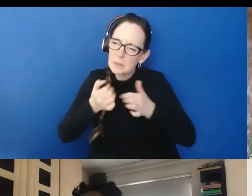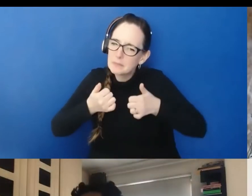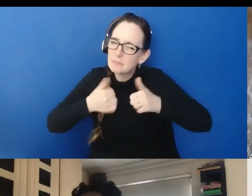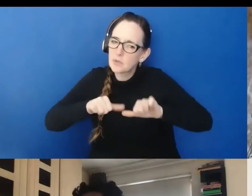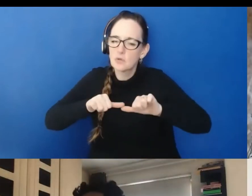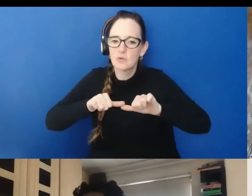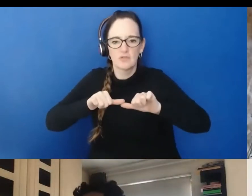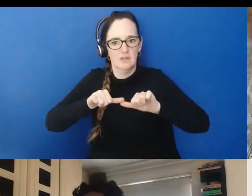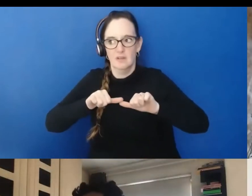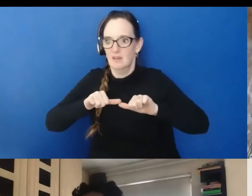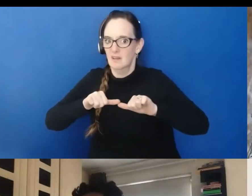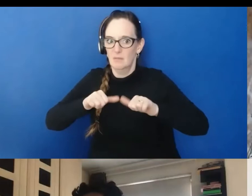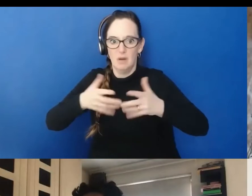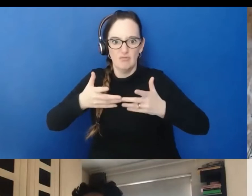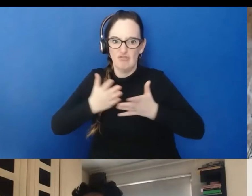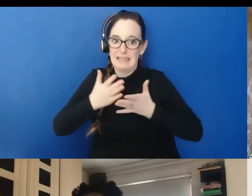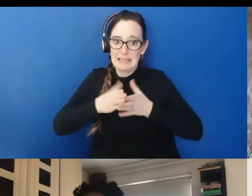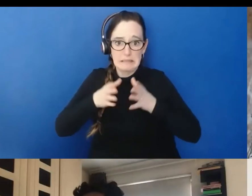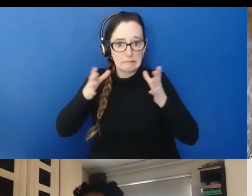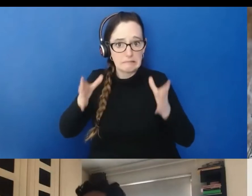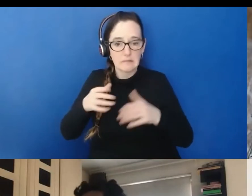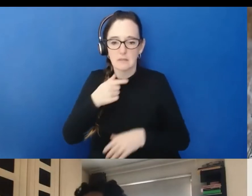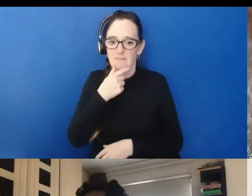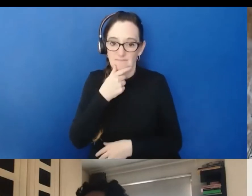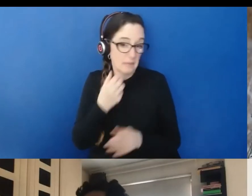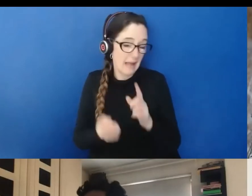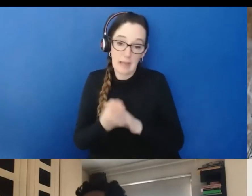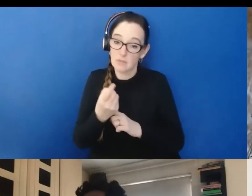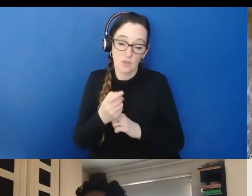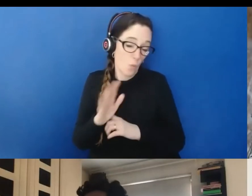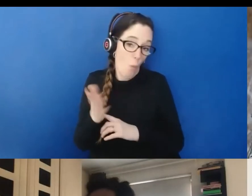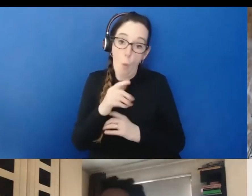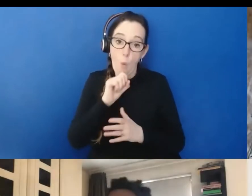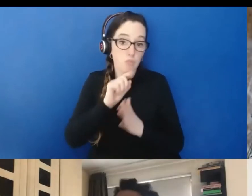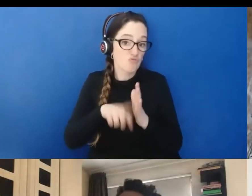I think it's one of those things that happens in all projects to everyone.